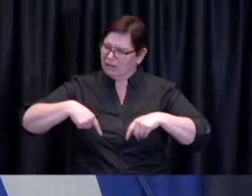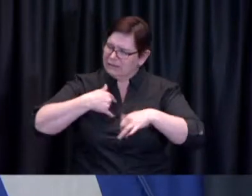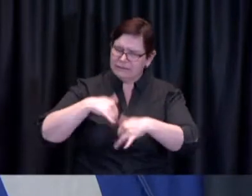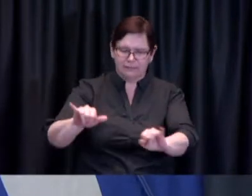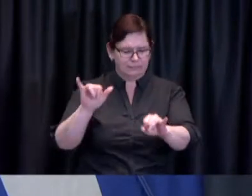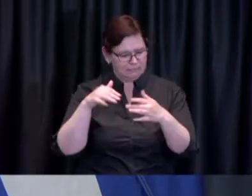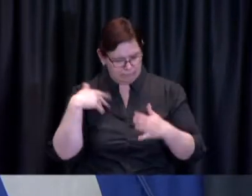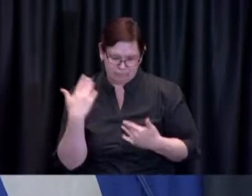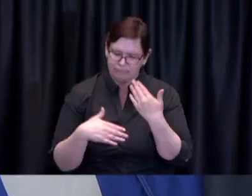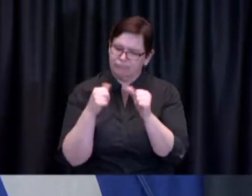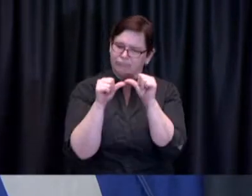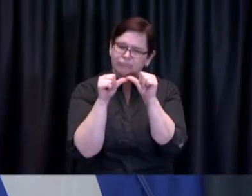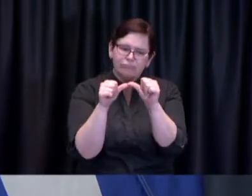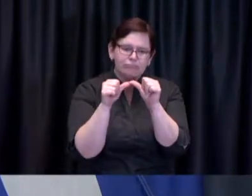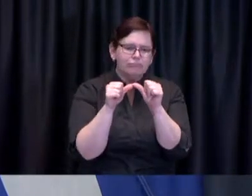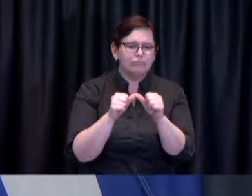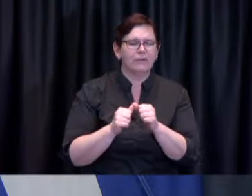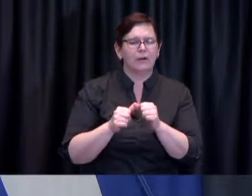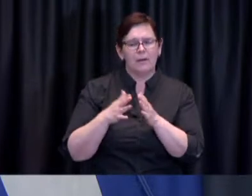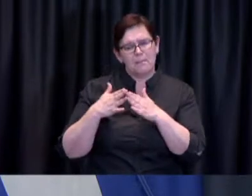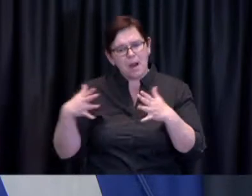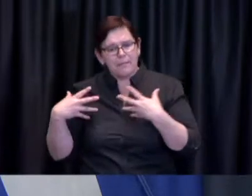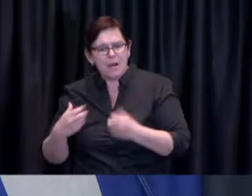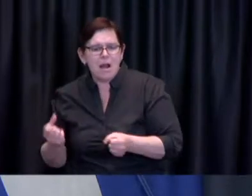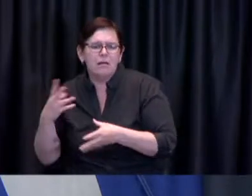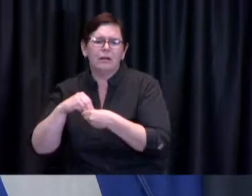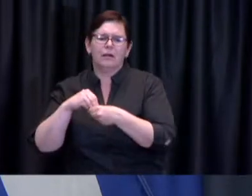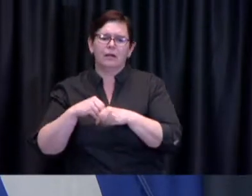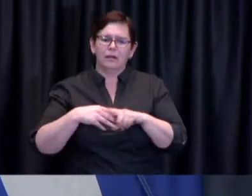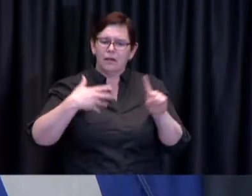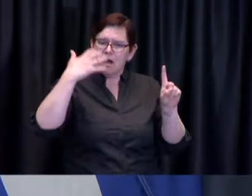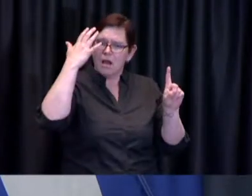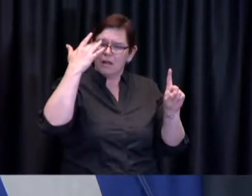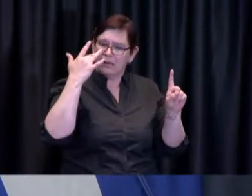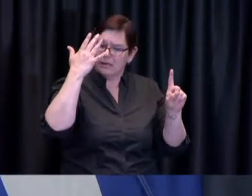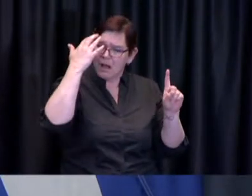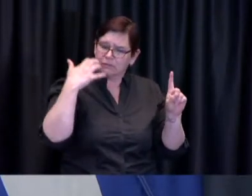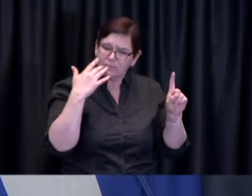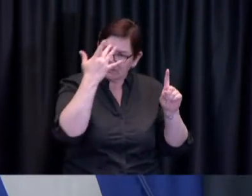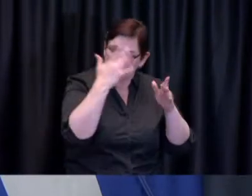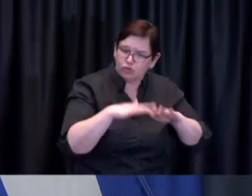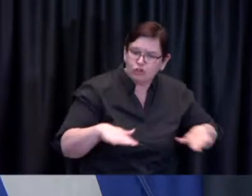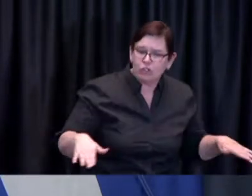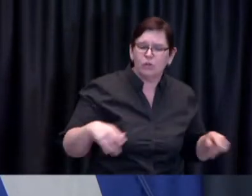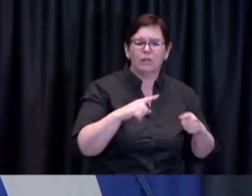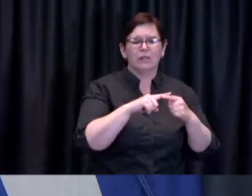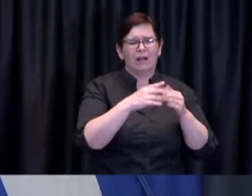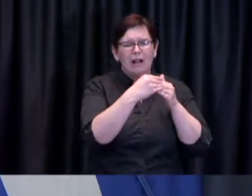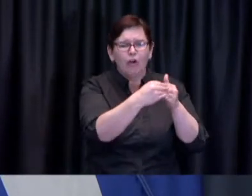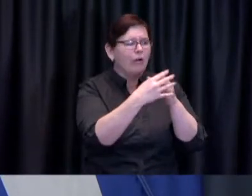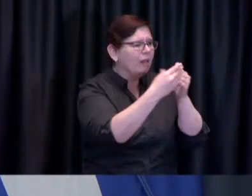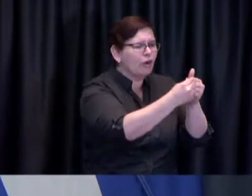Health the Hospital for Sick Children and other health care leaders as of May 31st